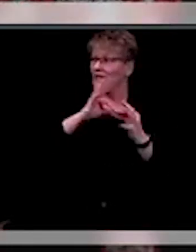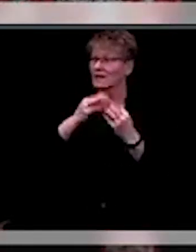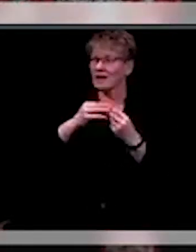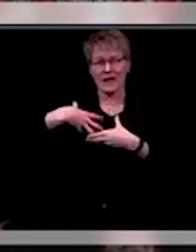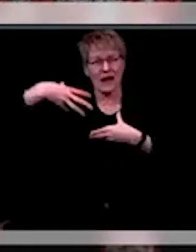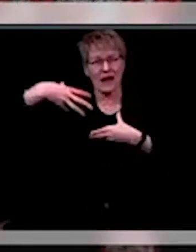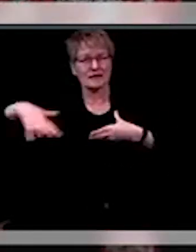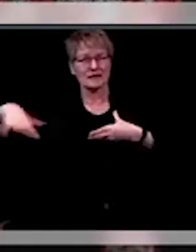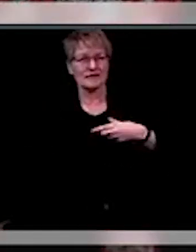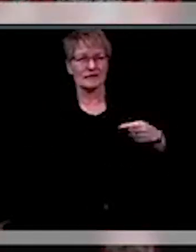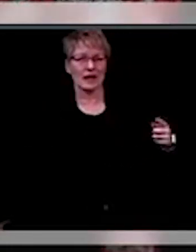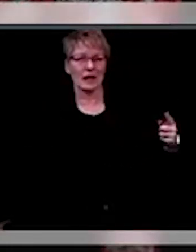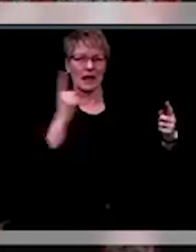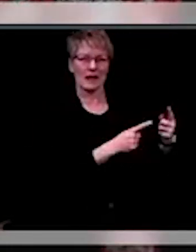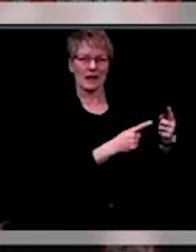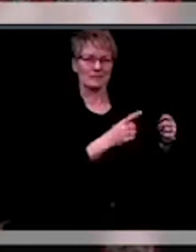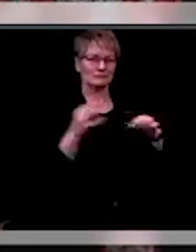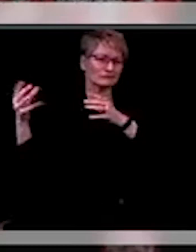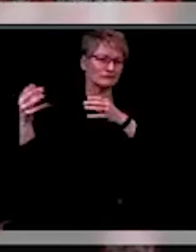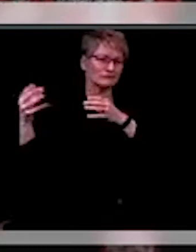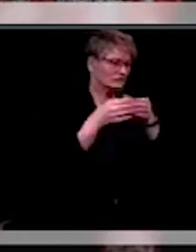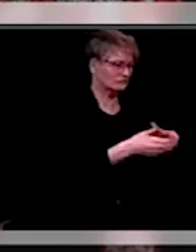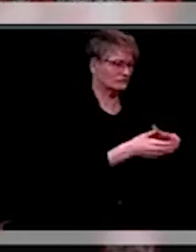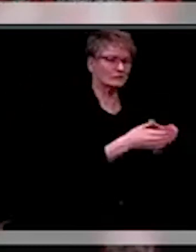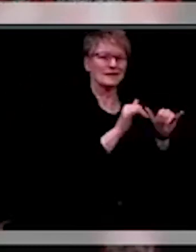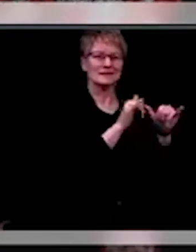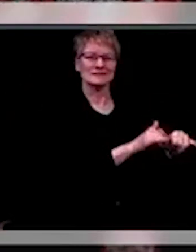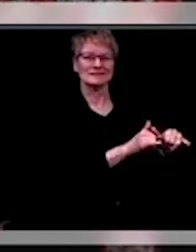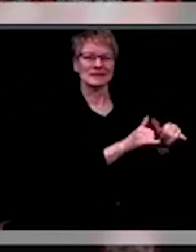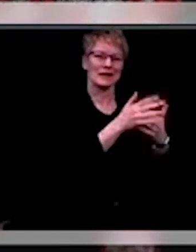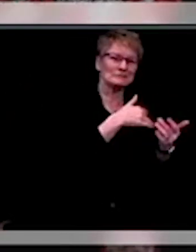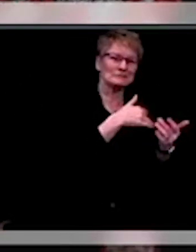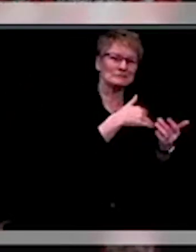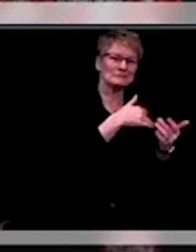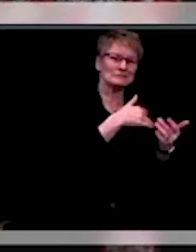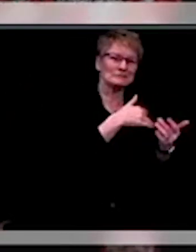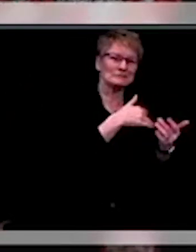you know that whole household is infected. A person was fine when they were here, then